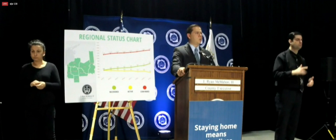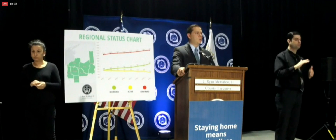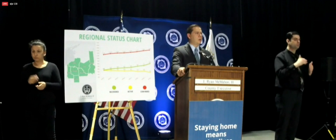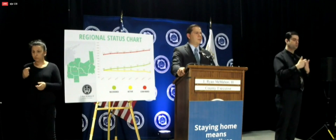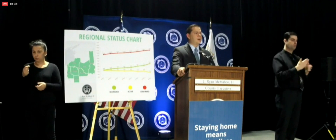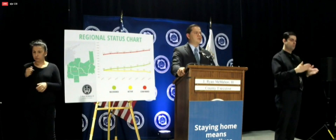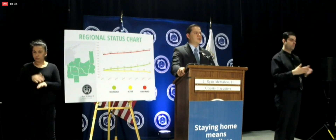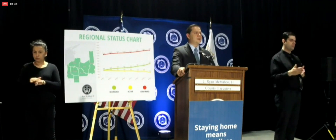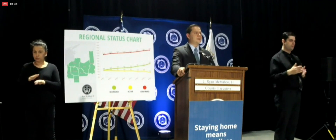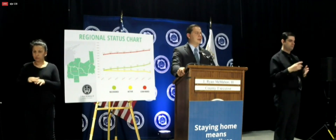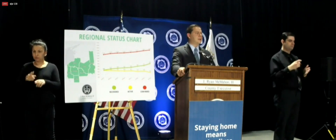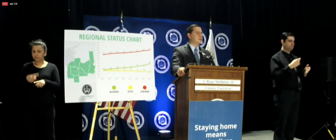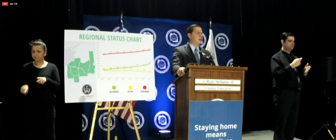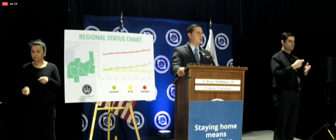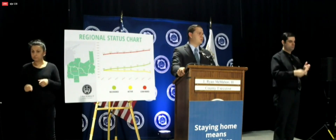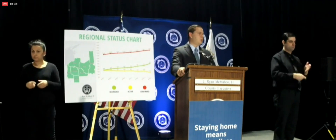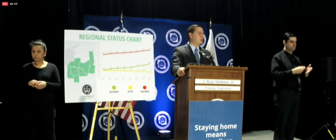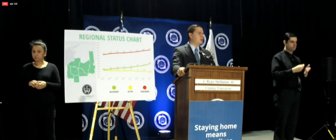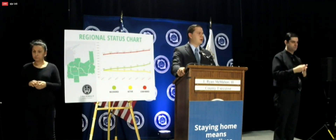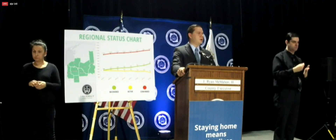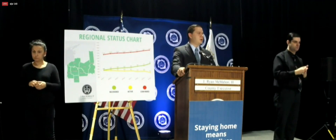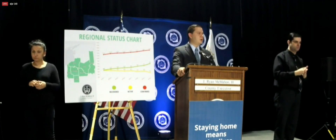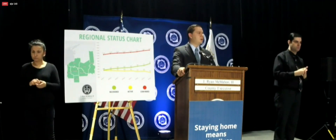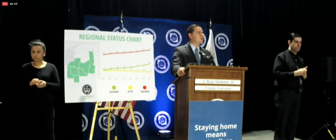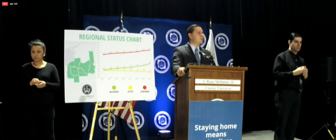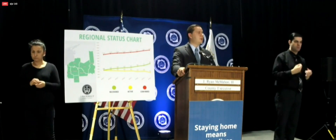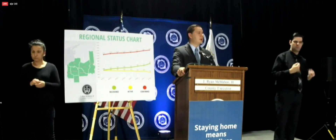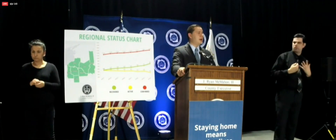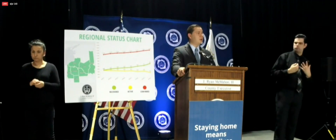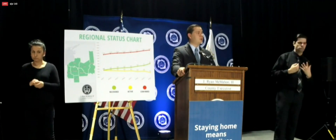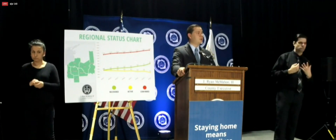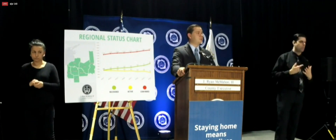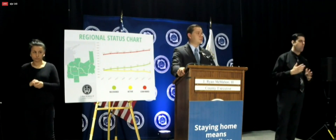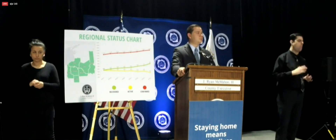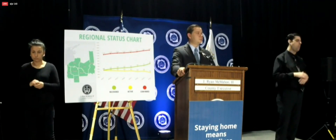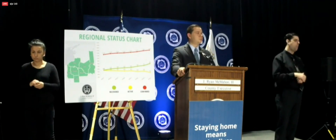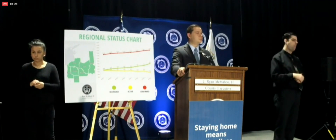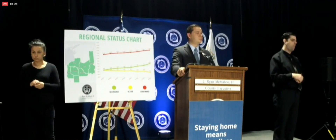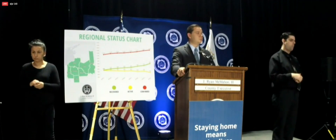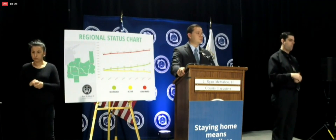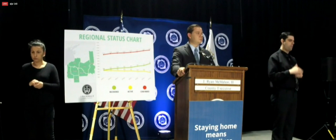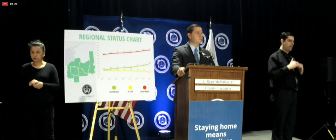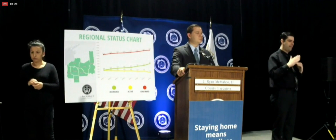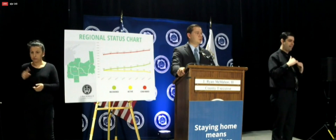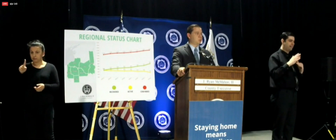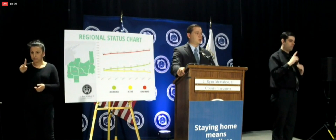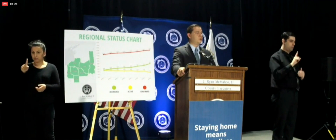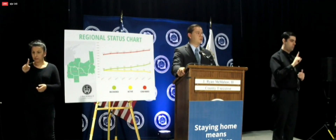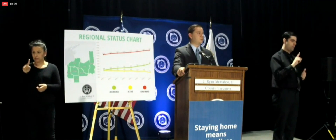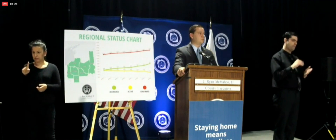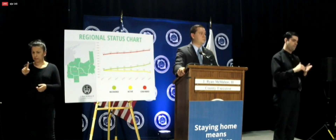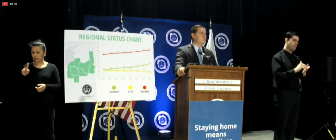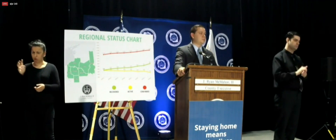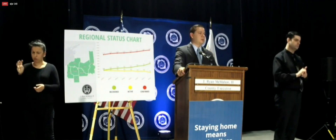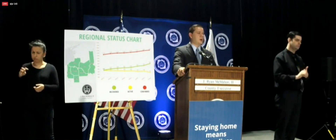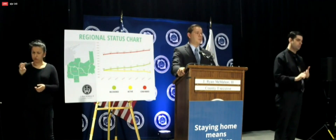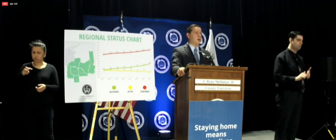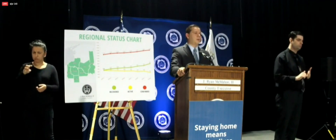THAT'S GOING COST US MONEY. I'M NOT SURE THE EXACT SALARIES, BUT, AT LEAST A